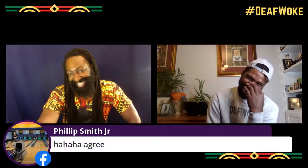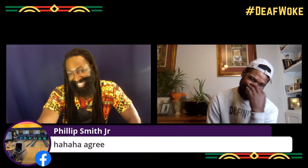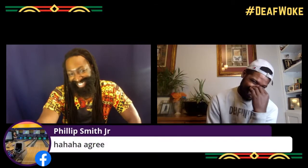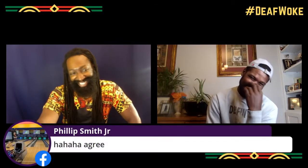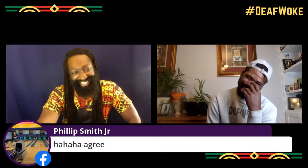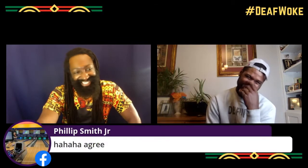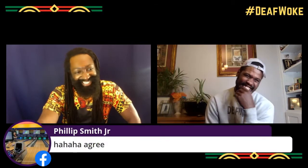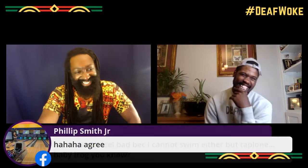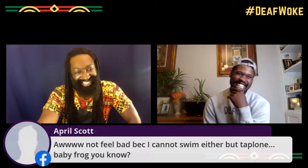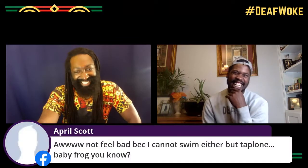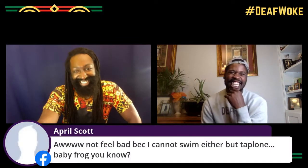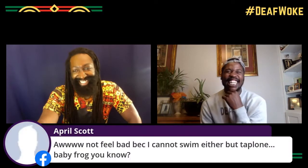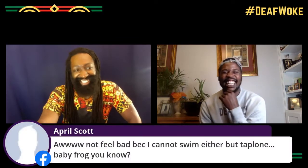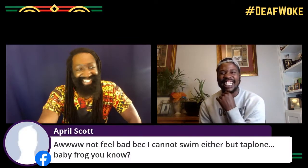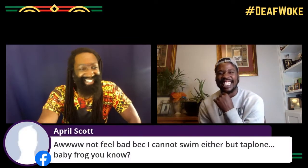Bye bye, Boris Jordan said bye bye.